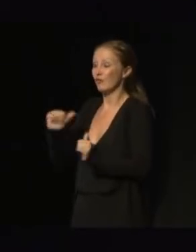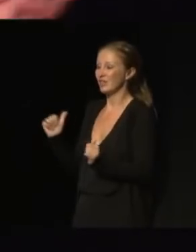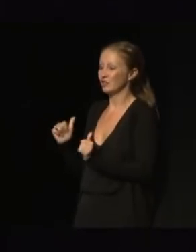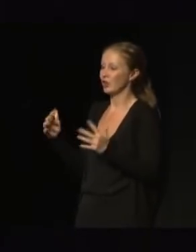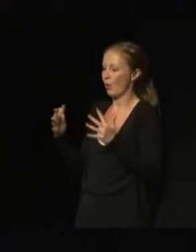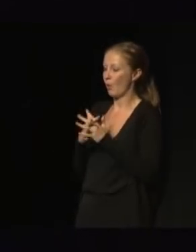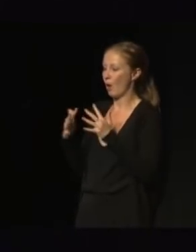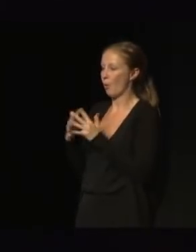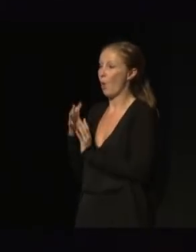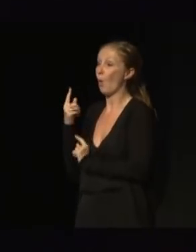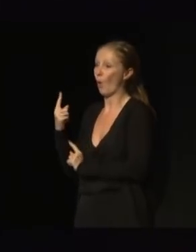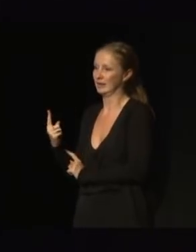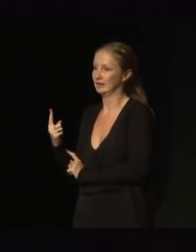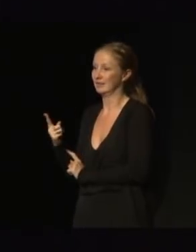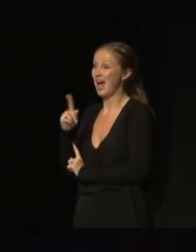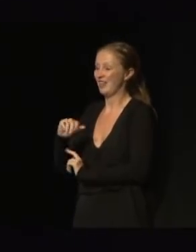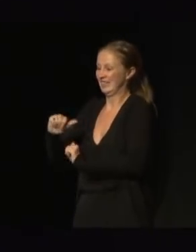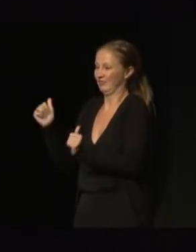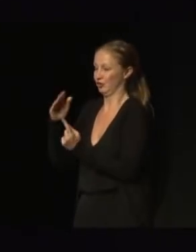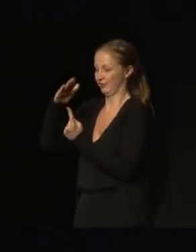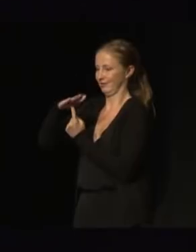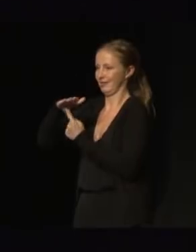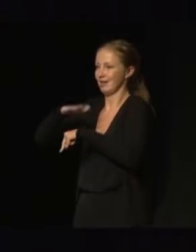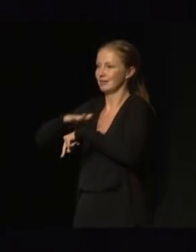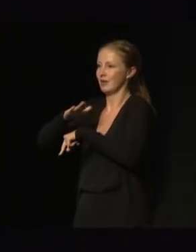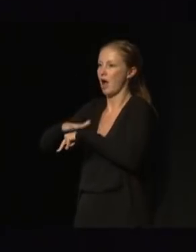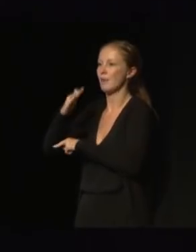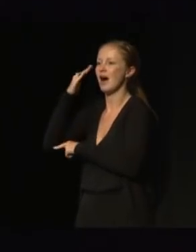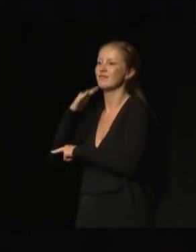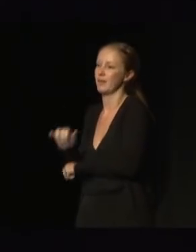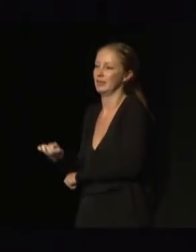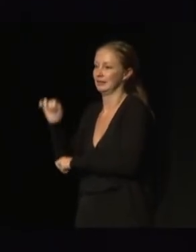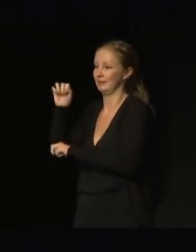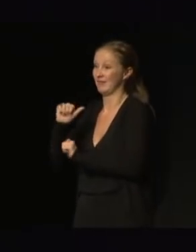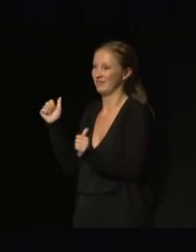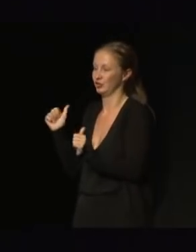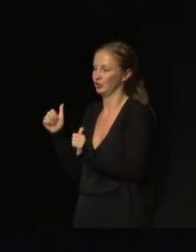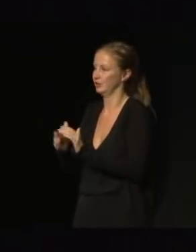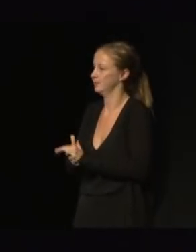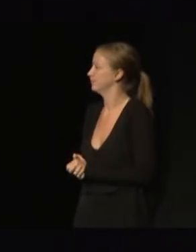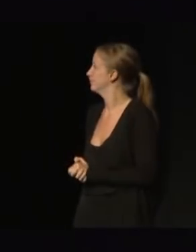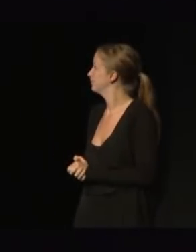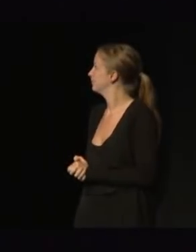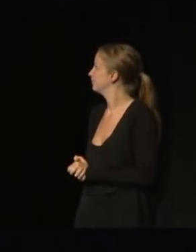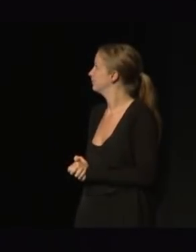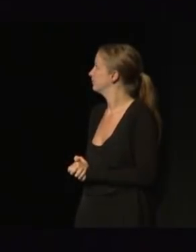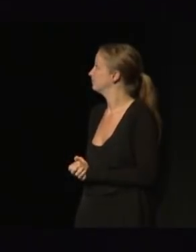when first wave feminism kind of ends. I think one of the things about the suffragettes that's interesting in all